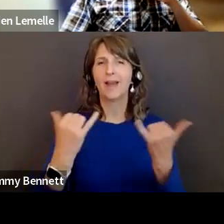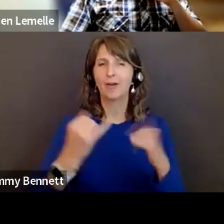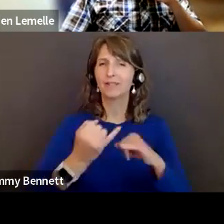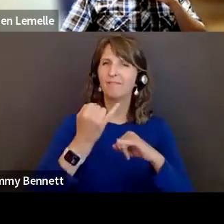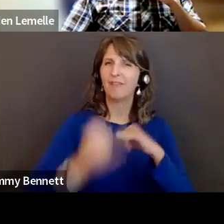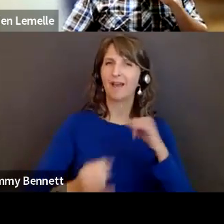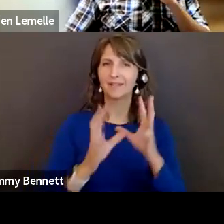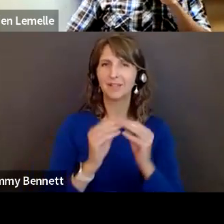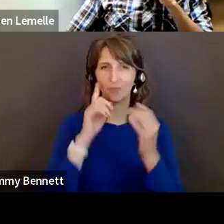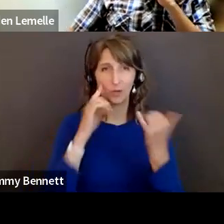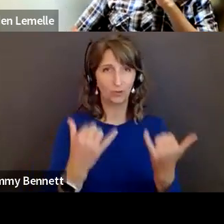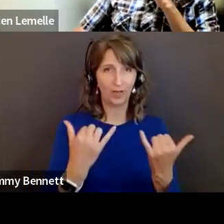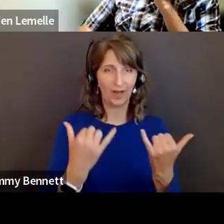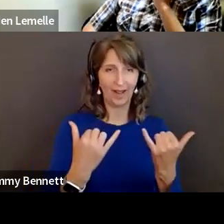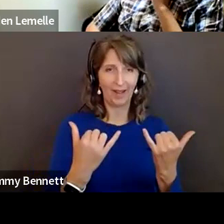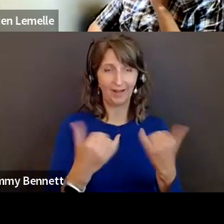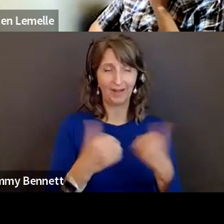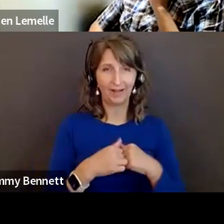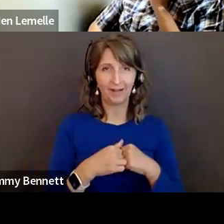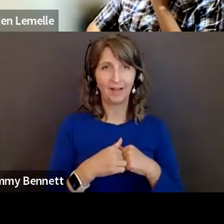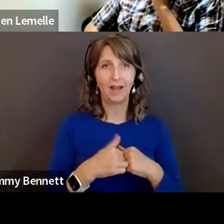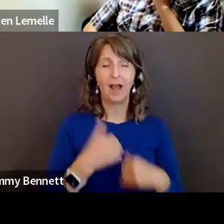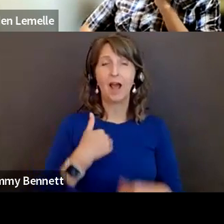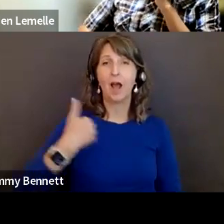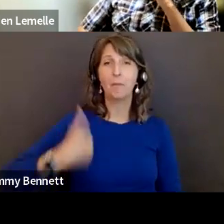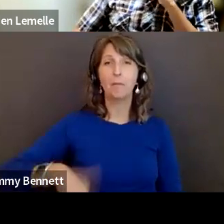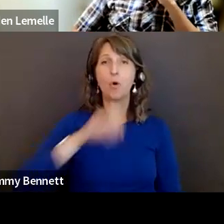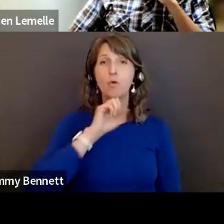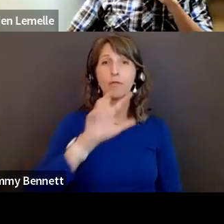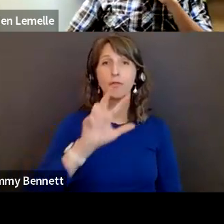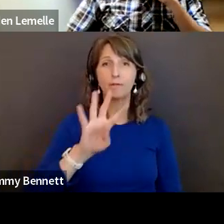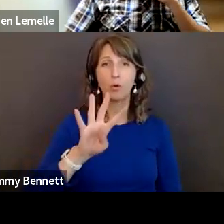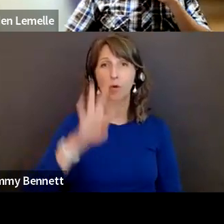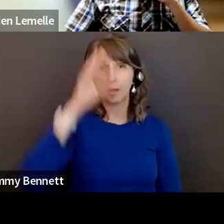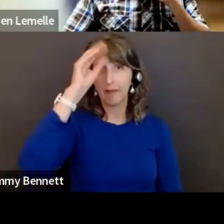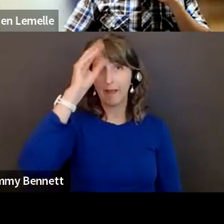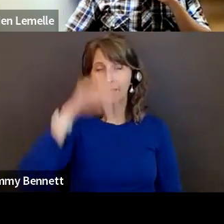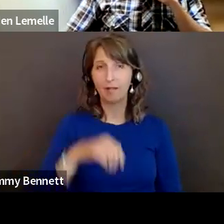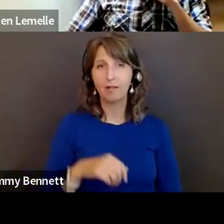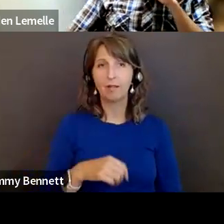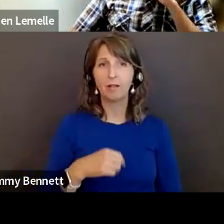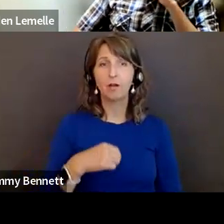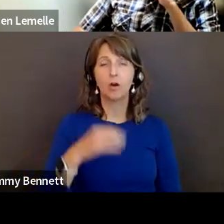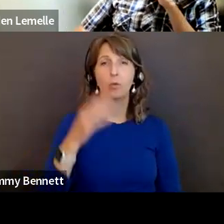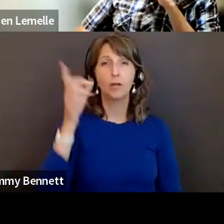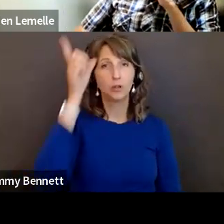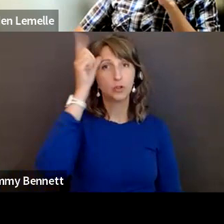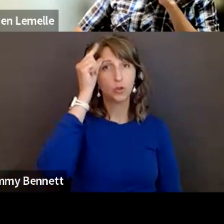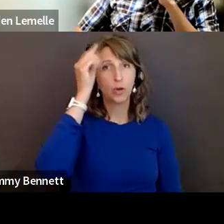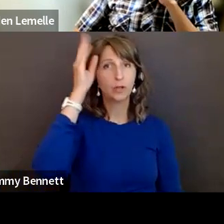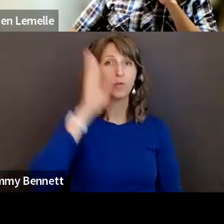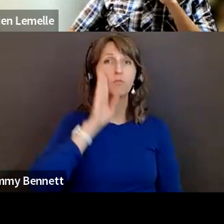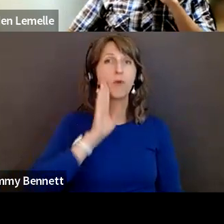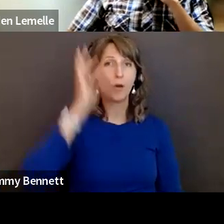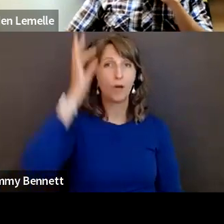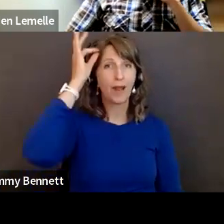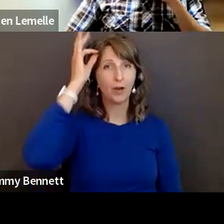I'm a 34 year old male with a short. Brown hair and full beard.